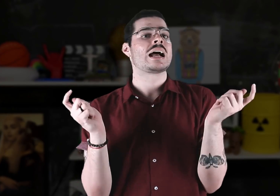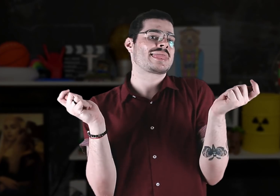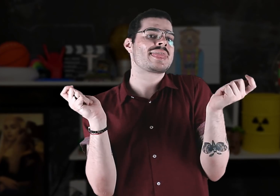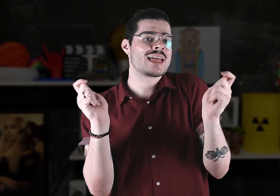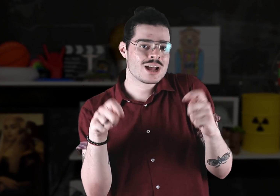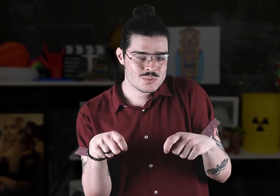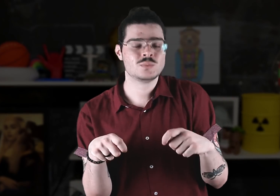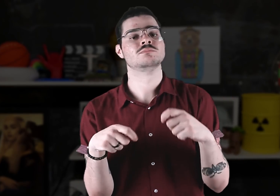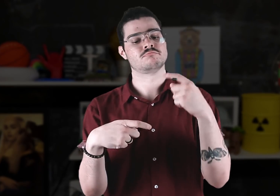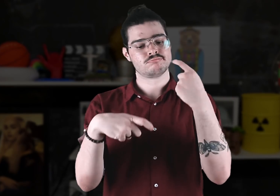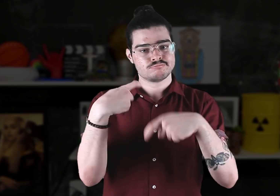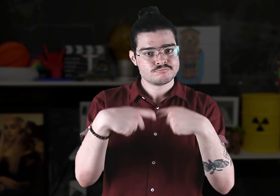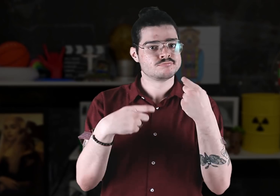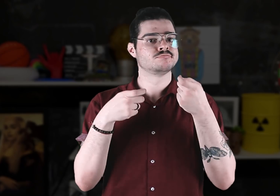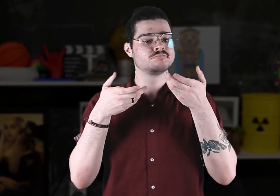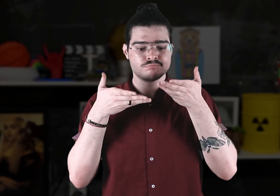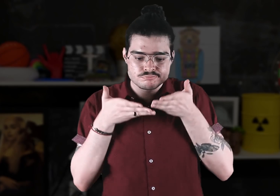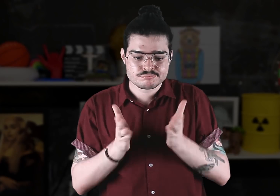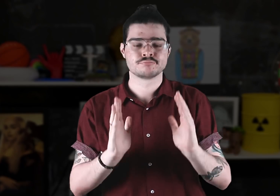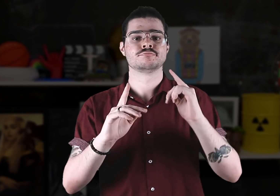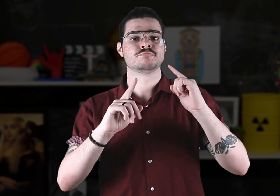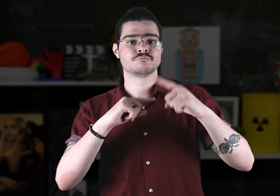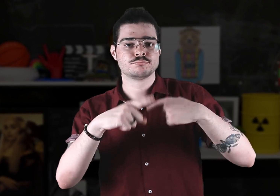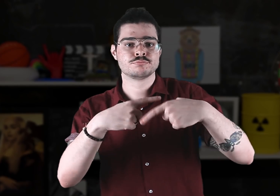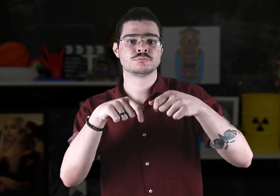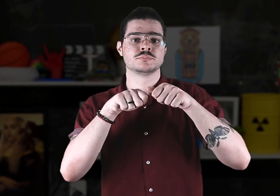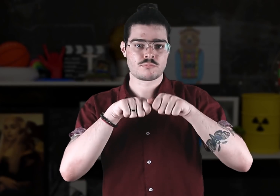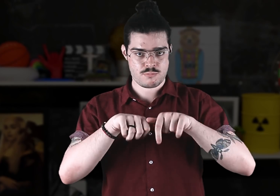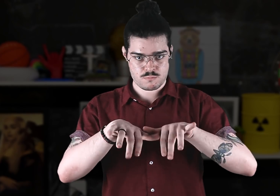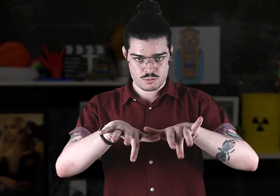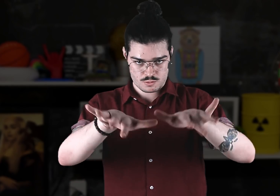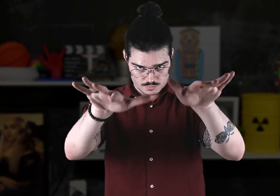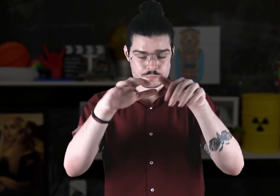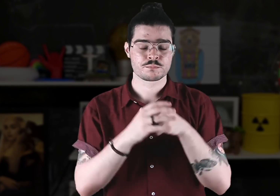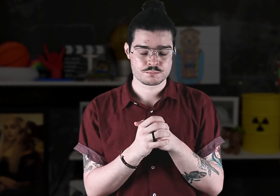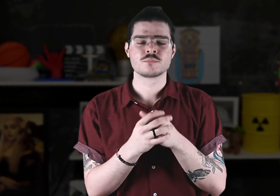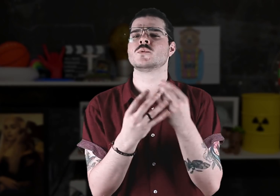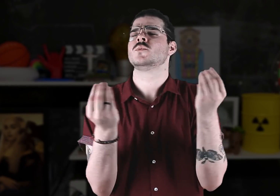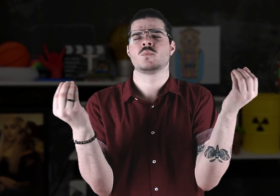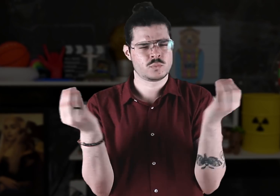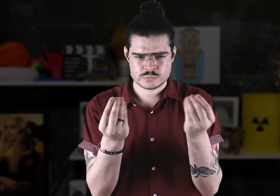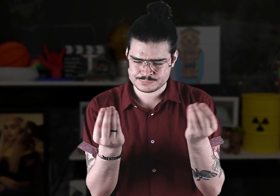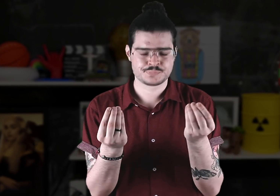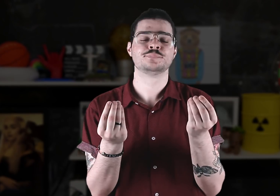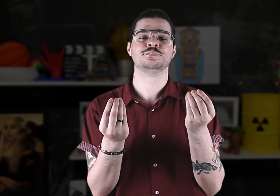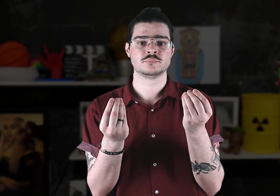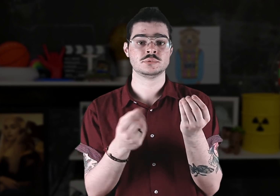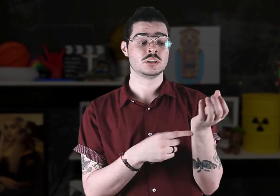are able to perform sexual reproduction ...